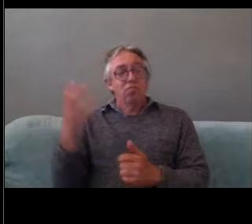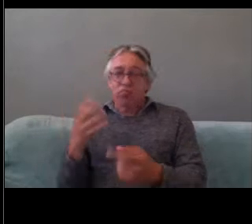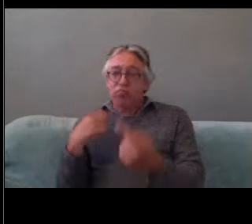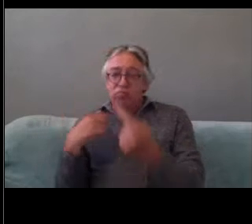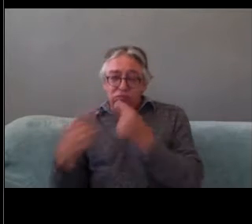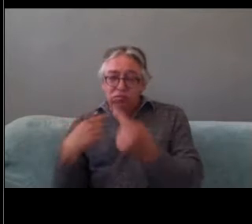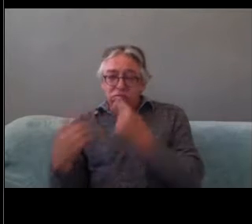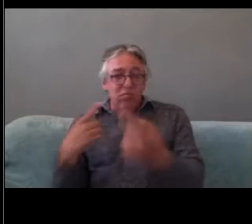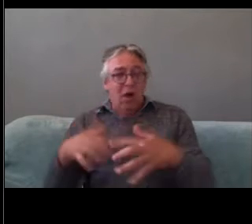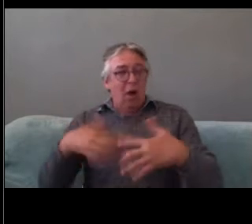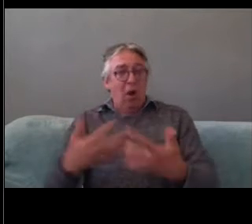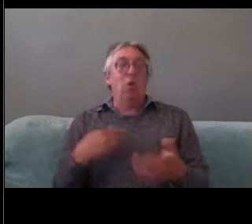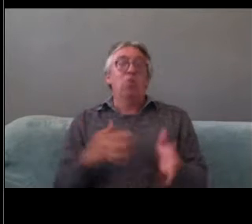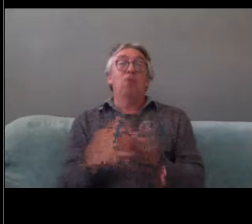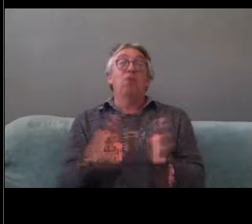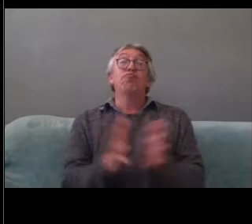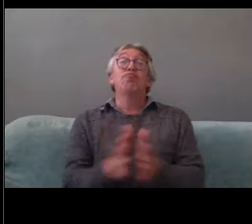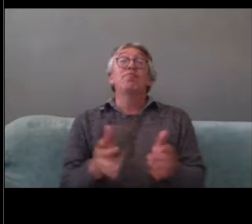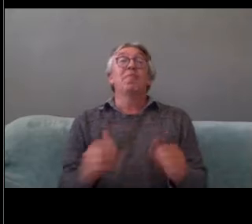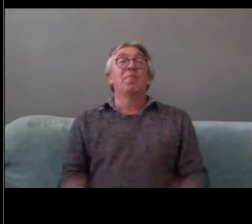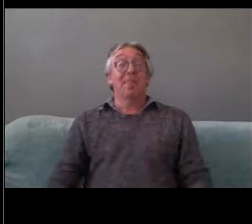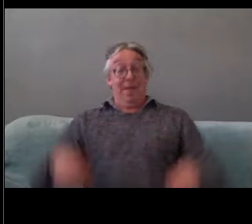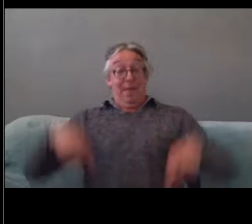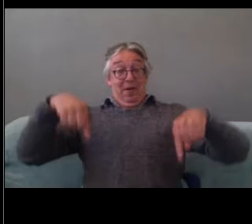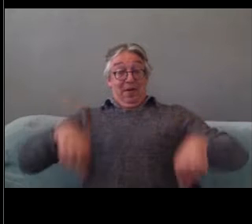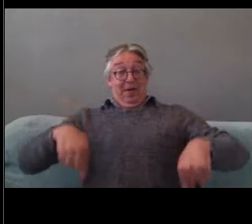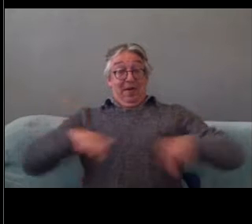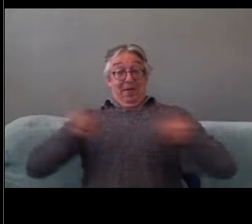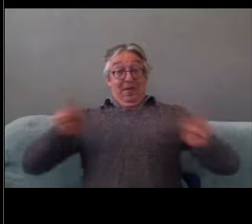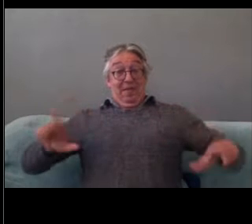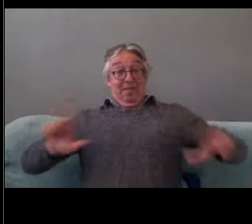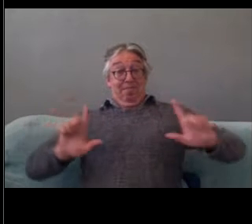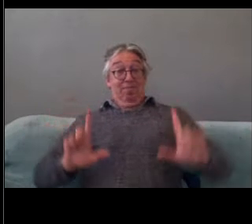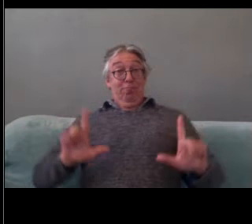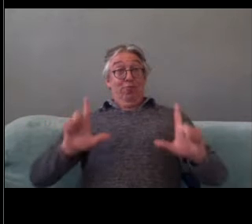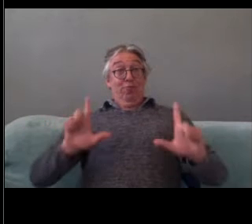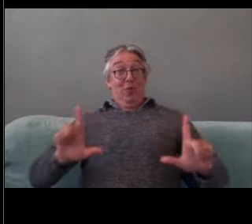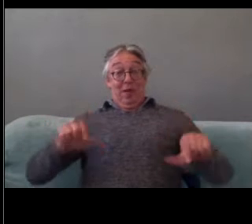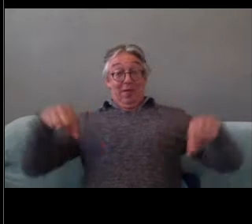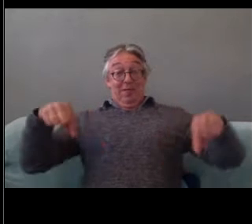I want to highlight the Commission launched a specific initiative